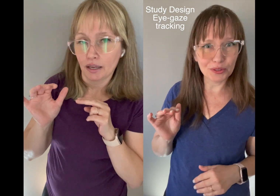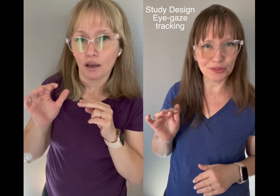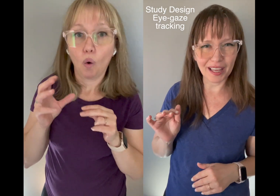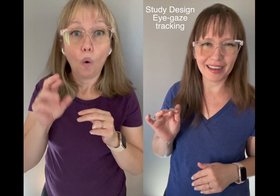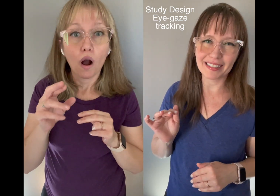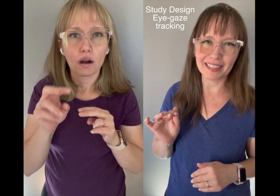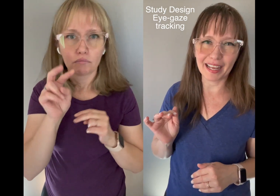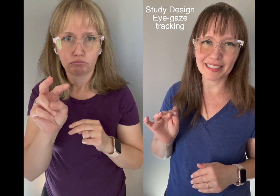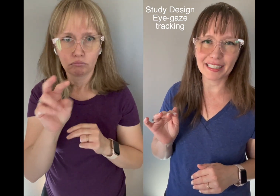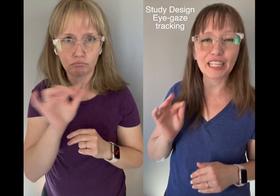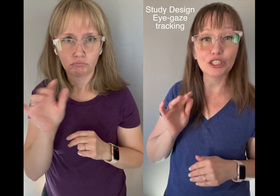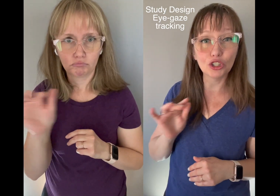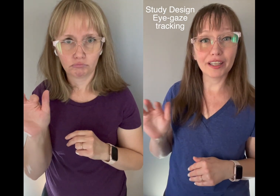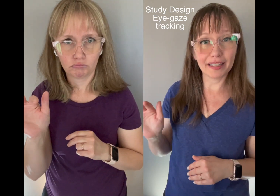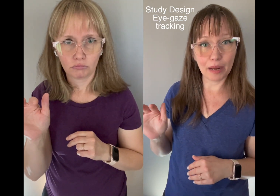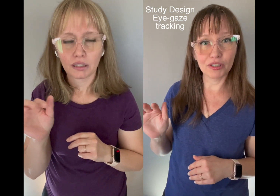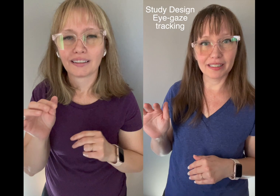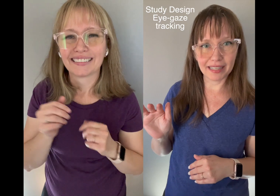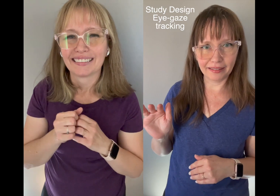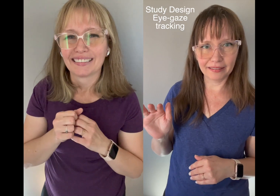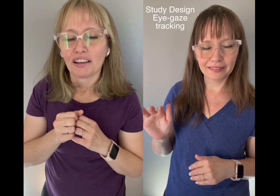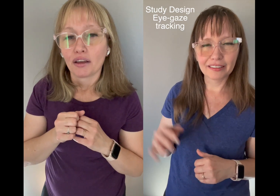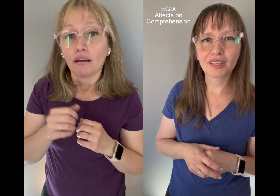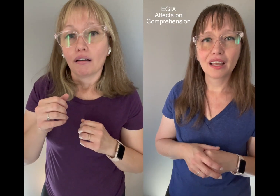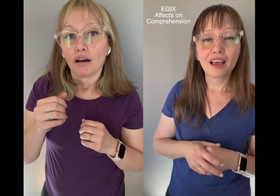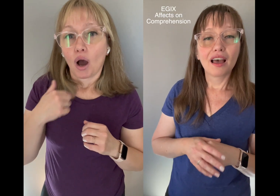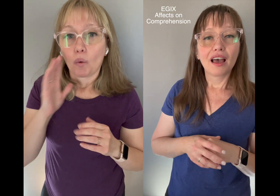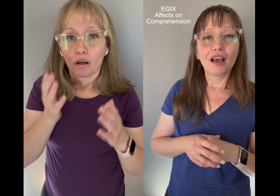use eye gaze indexing and I look at the camera instead